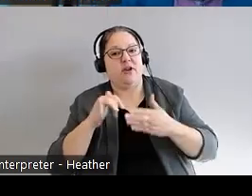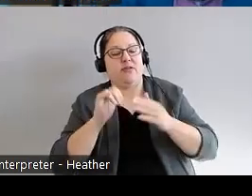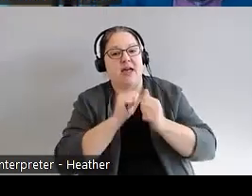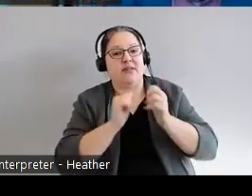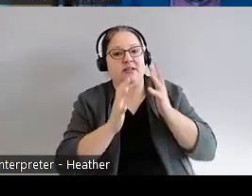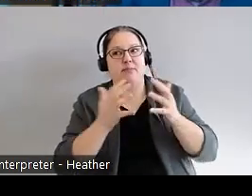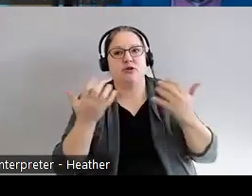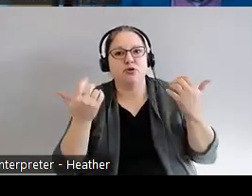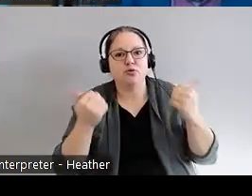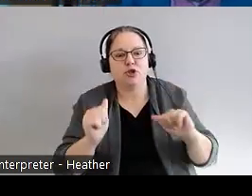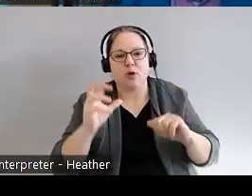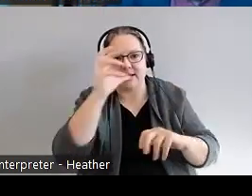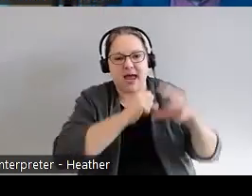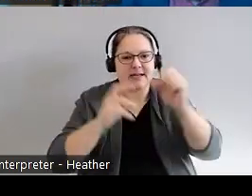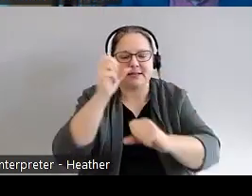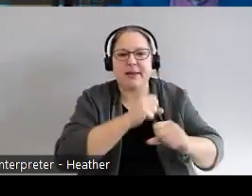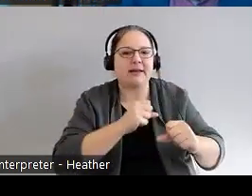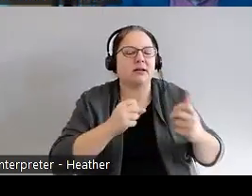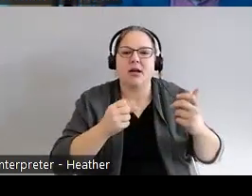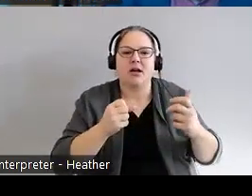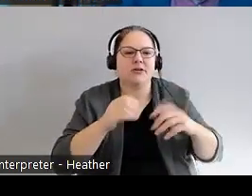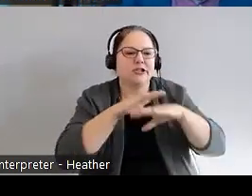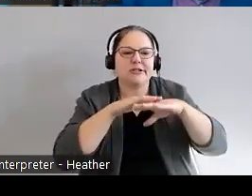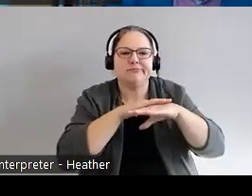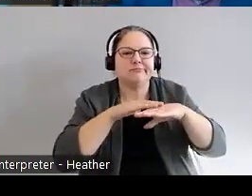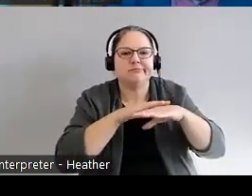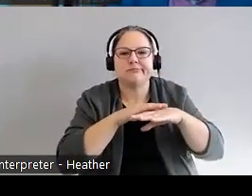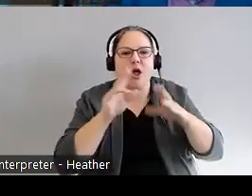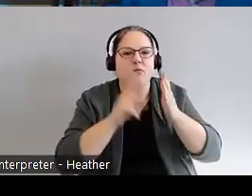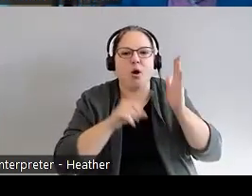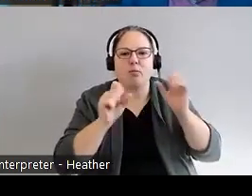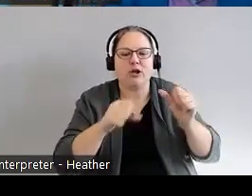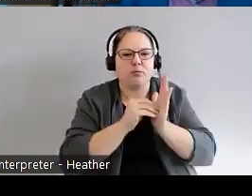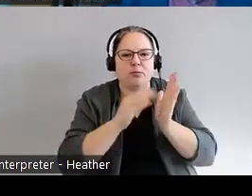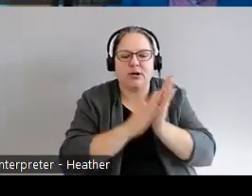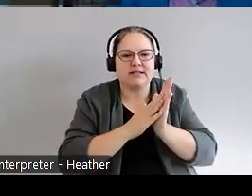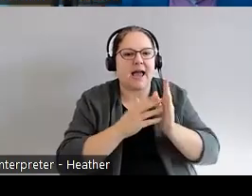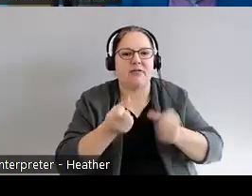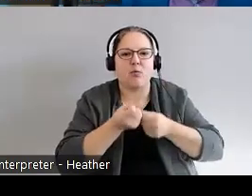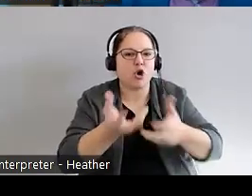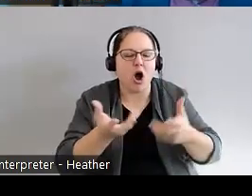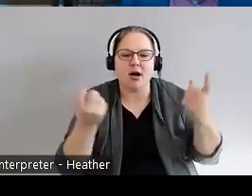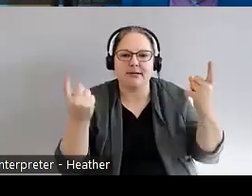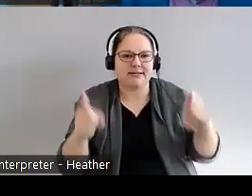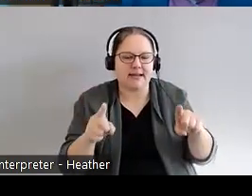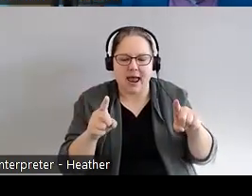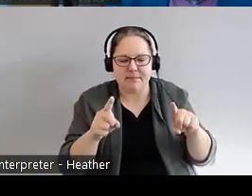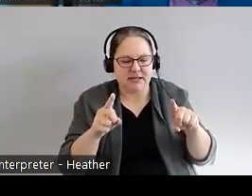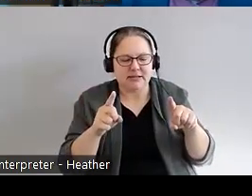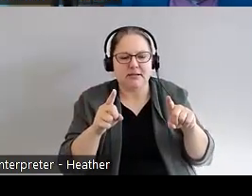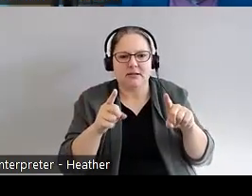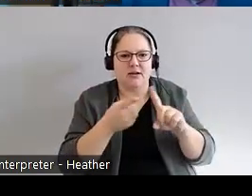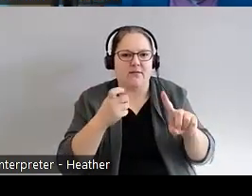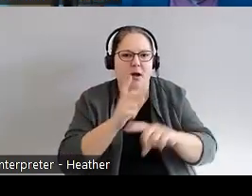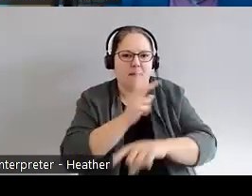here were um just a slitter of um other damages that were caused by you know um patient aggression